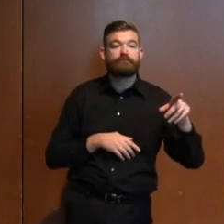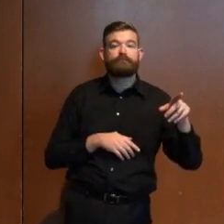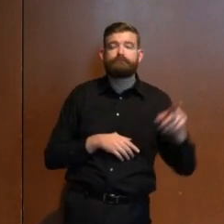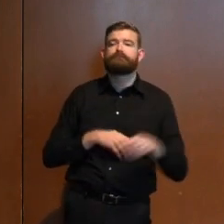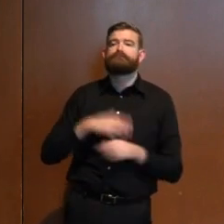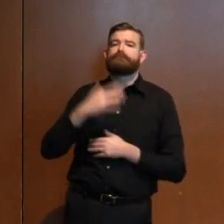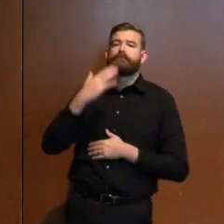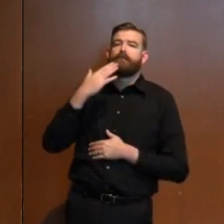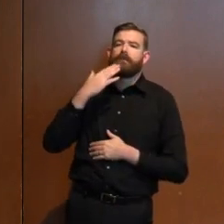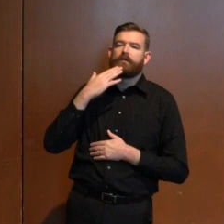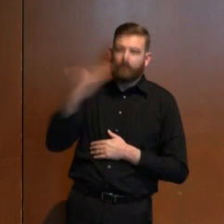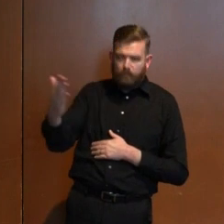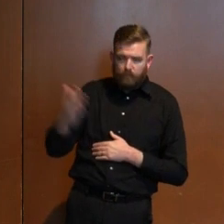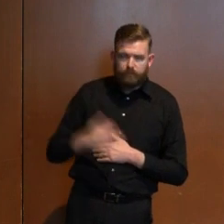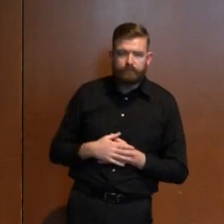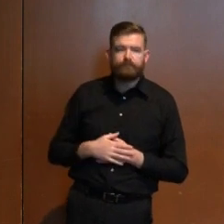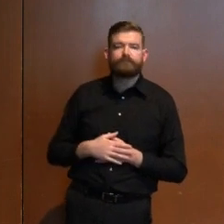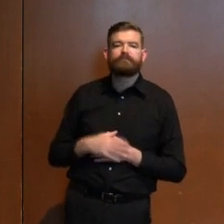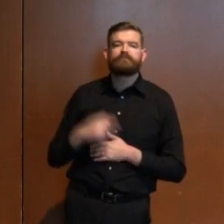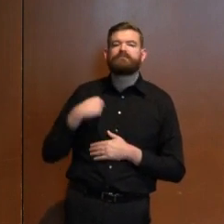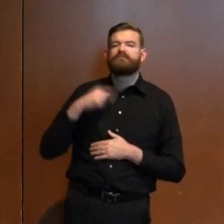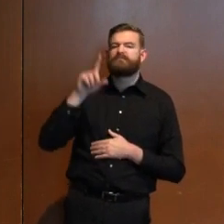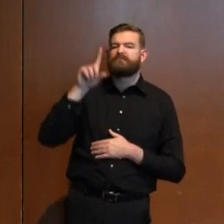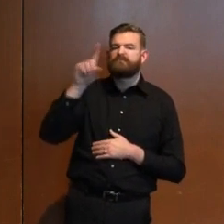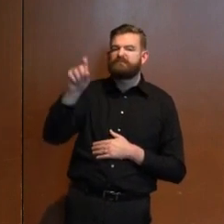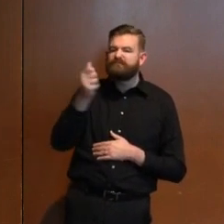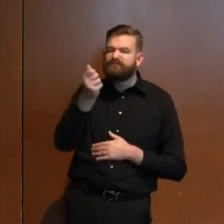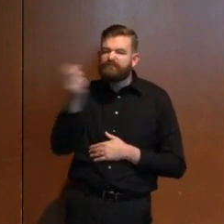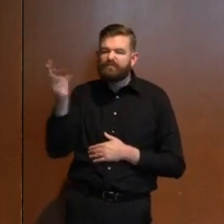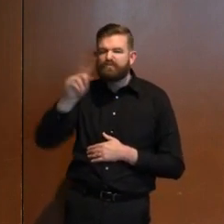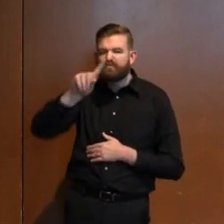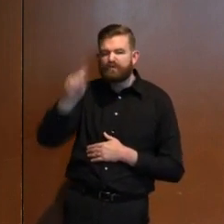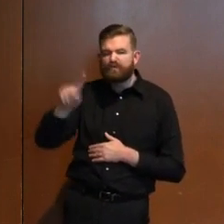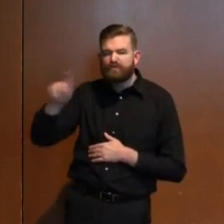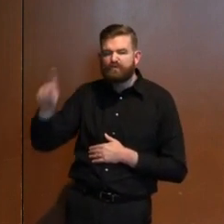WE HAVEN'T SEEN YOU IN A WHILE. YOU CAN'T DO THAT, SORRY. THANKS.